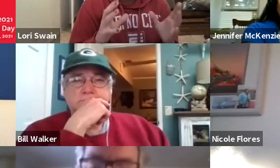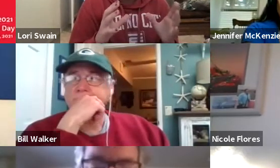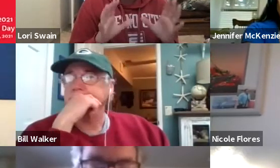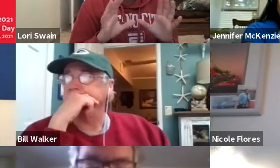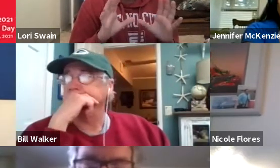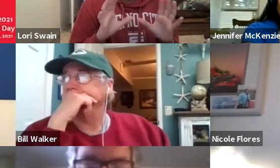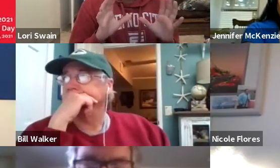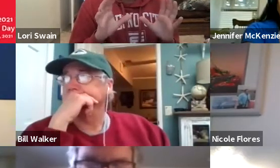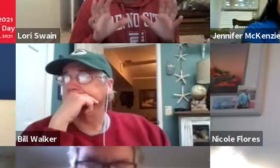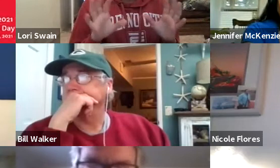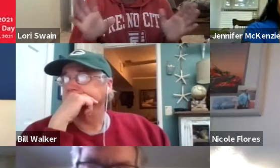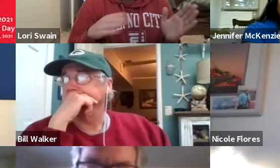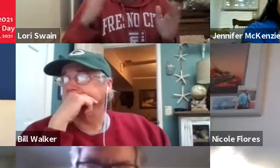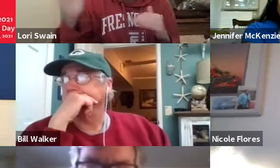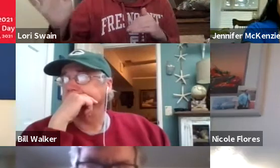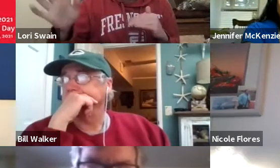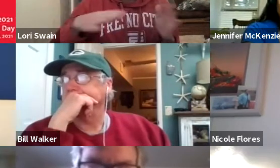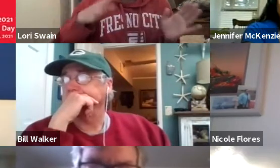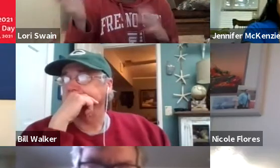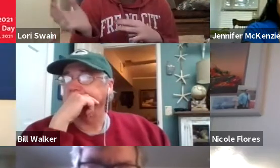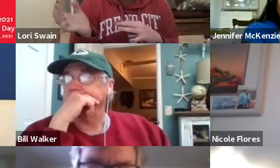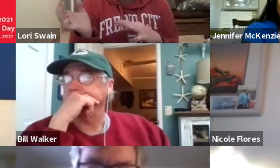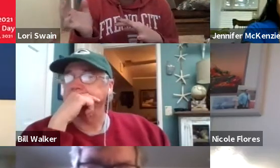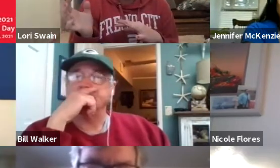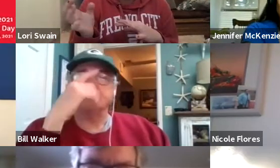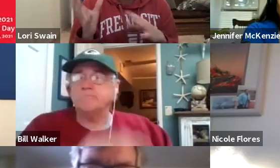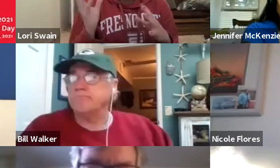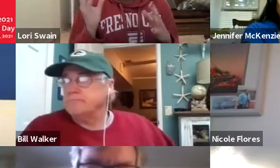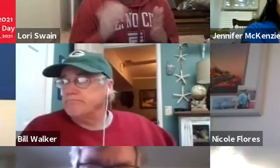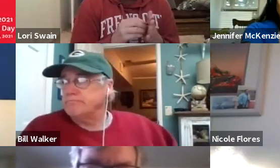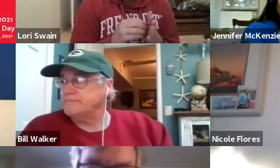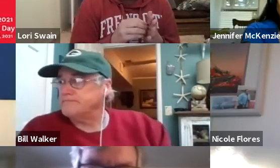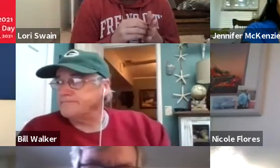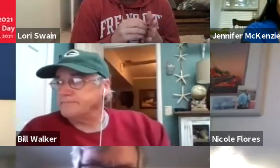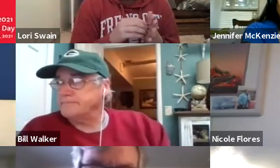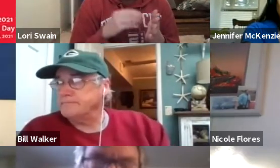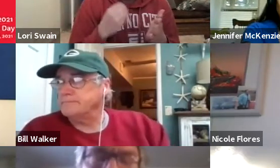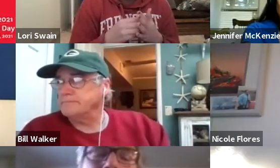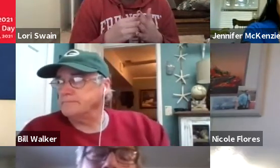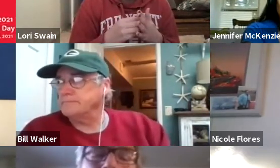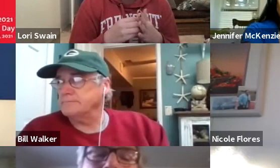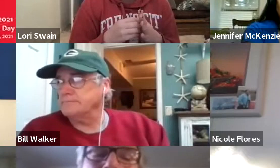college, and you find out from a friend that they have this class at another college, email me, and I'll just double check to make